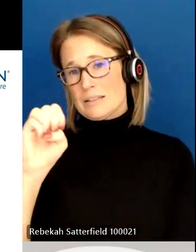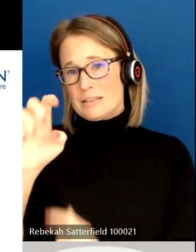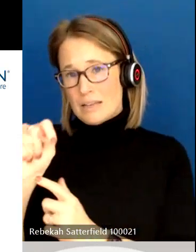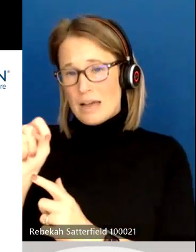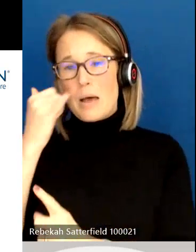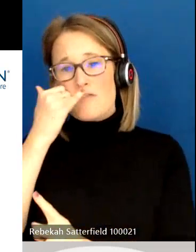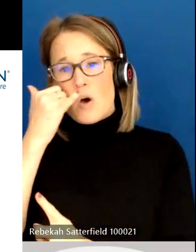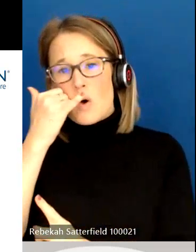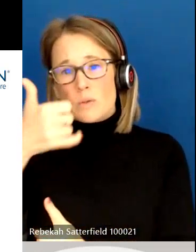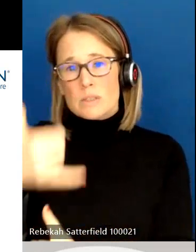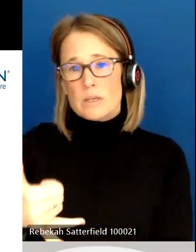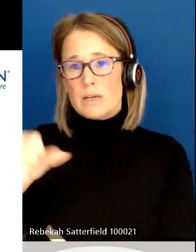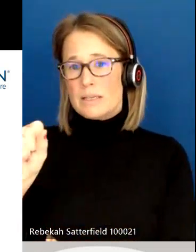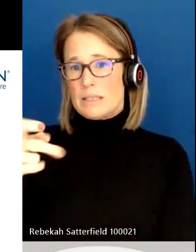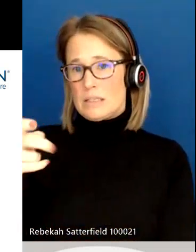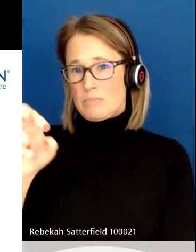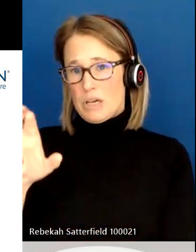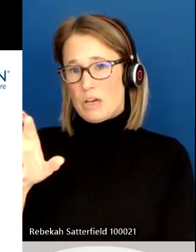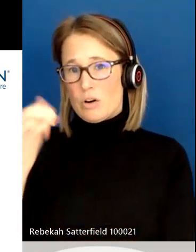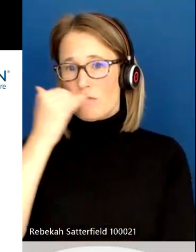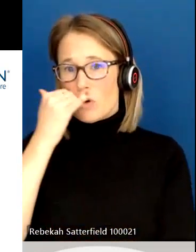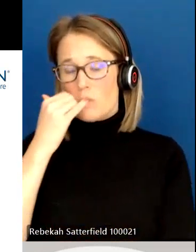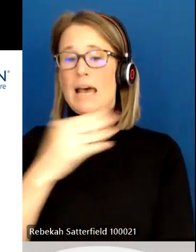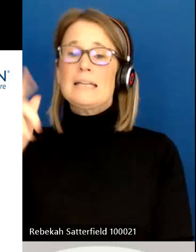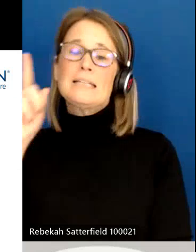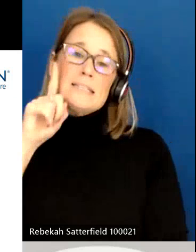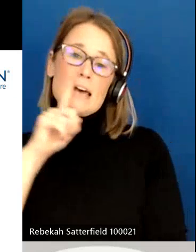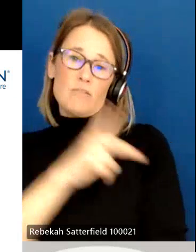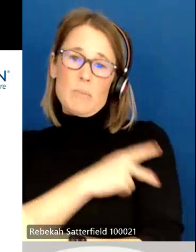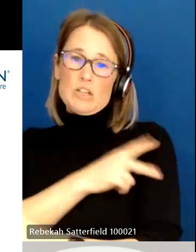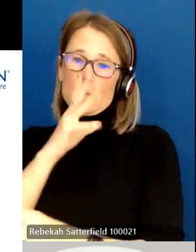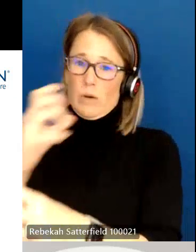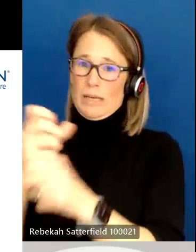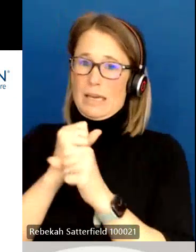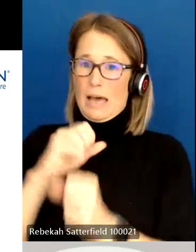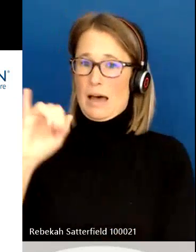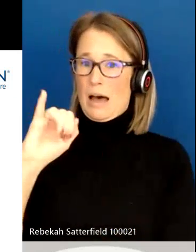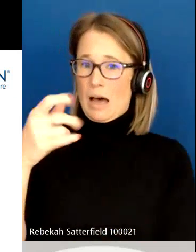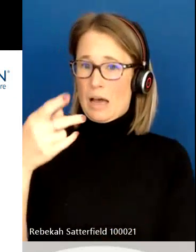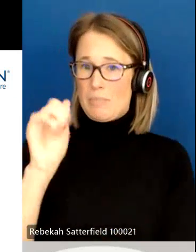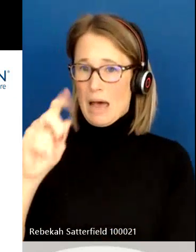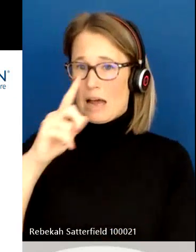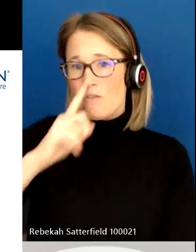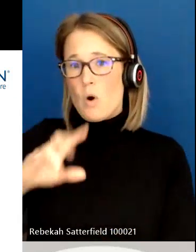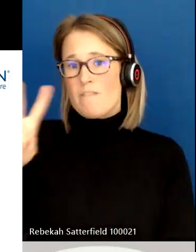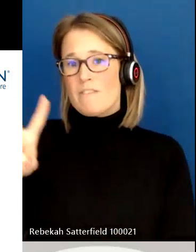and uh patients who were deaf would receive a iPad for VRI communication that would remain at their